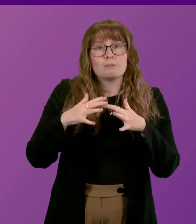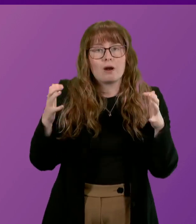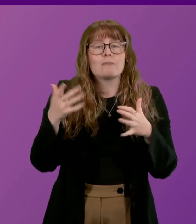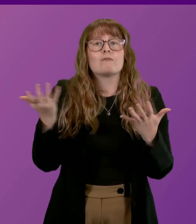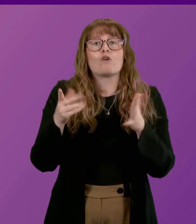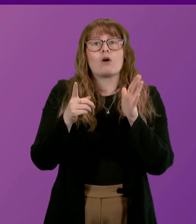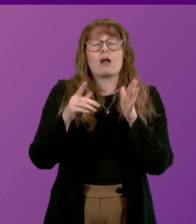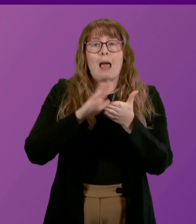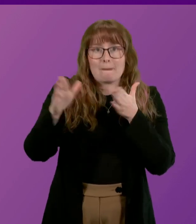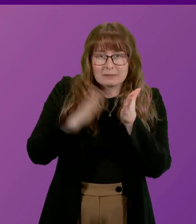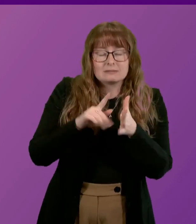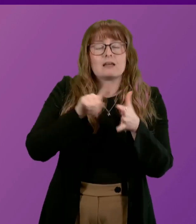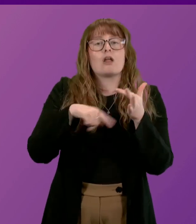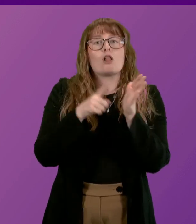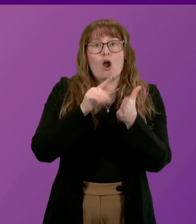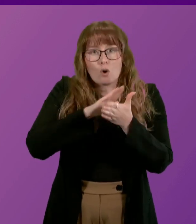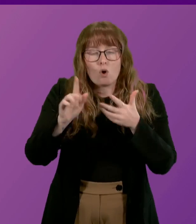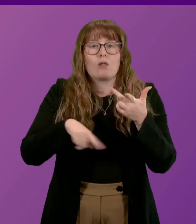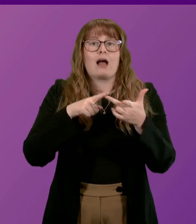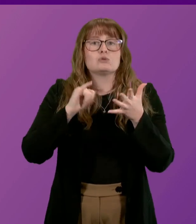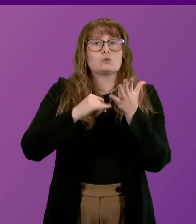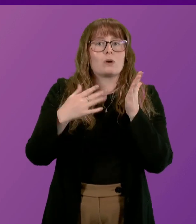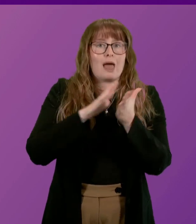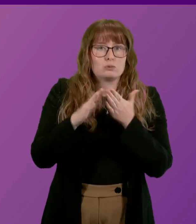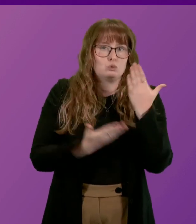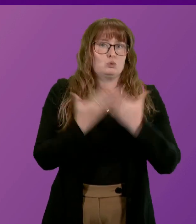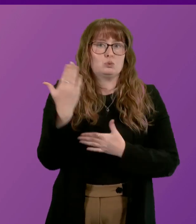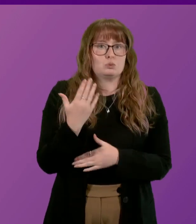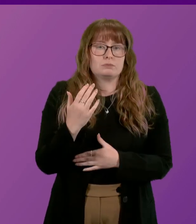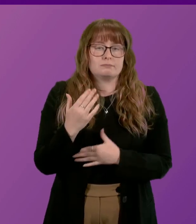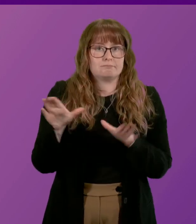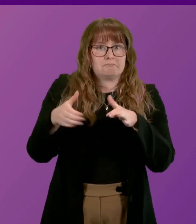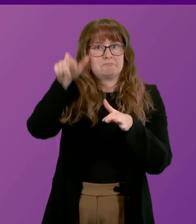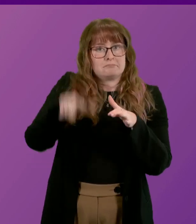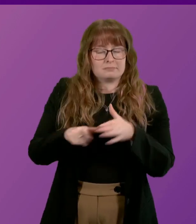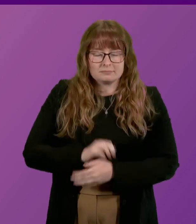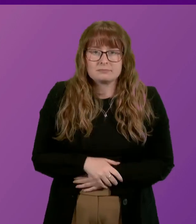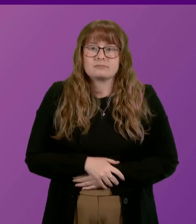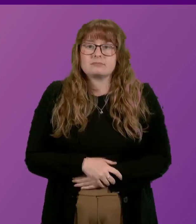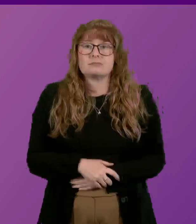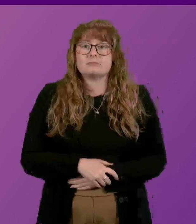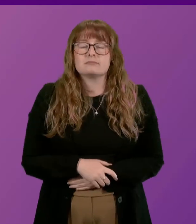Larkhall and Stonehouse, and to wish him well.